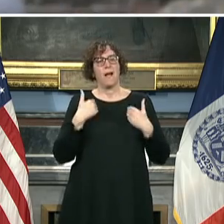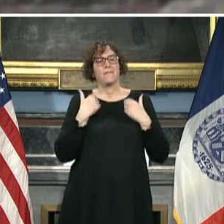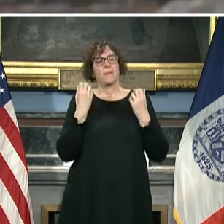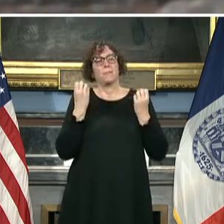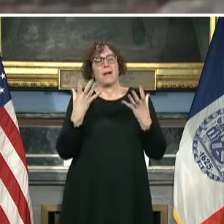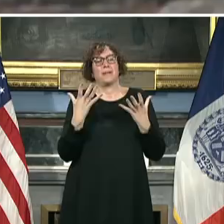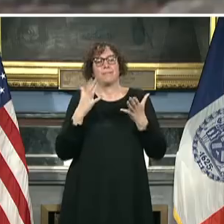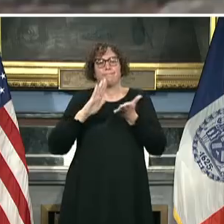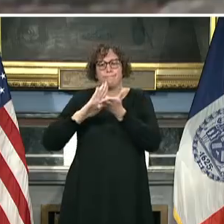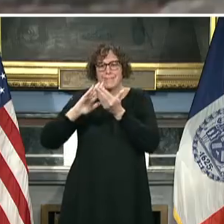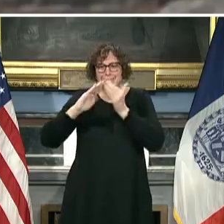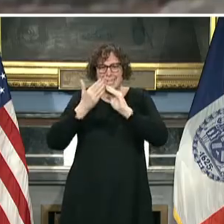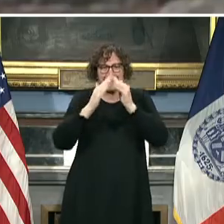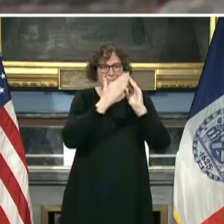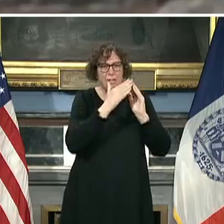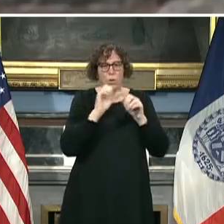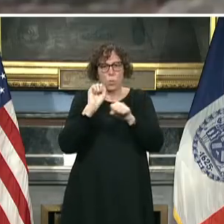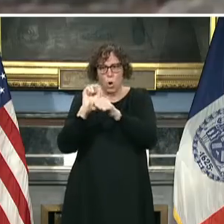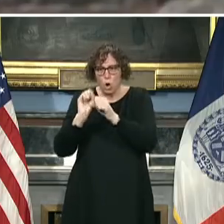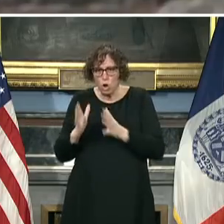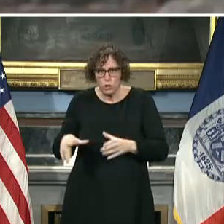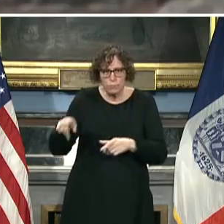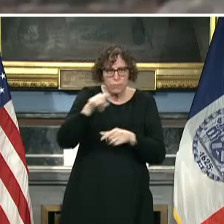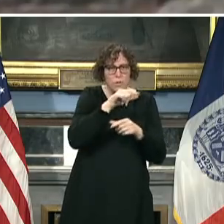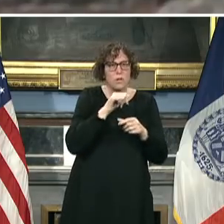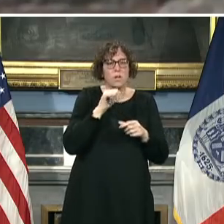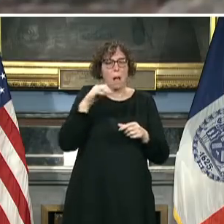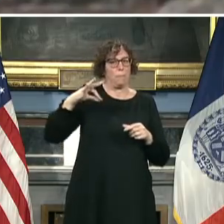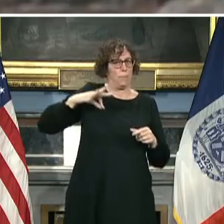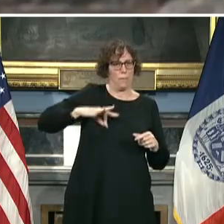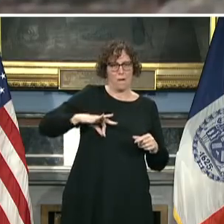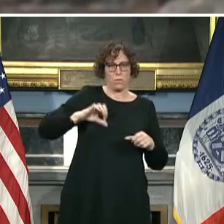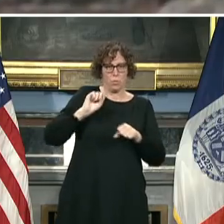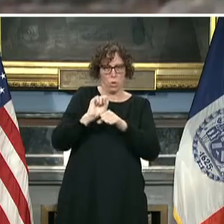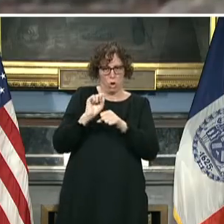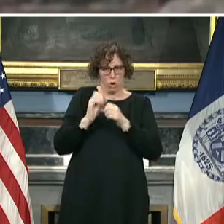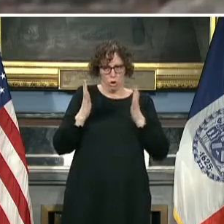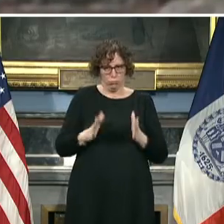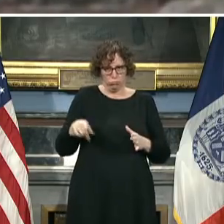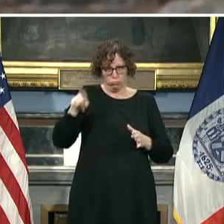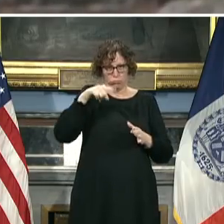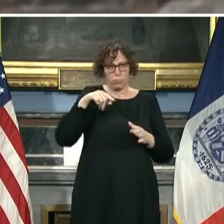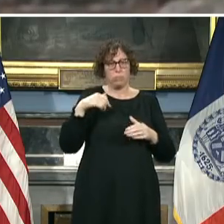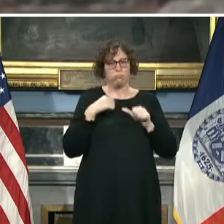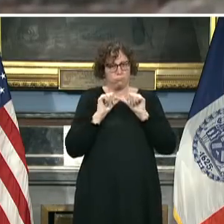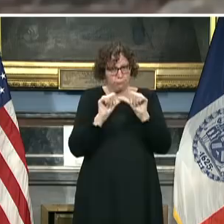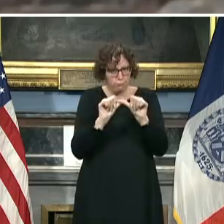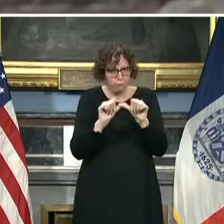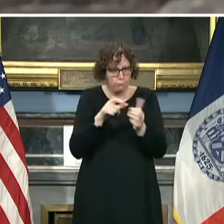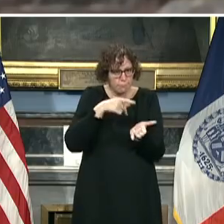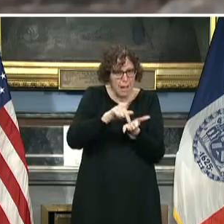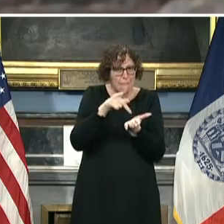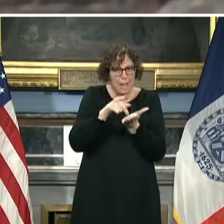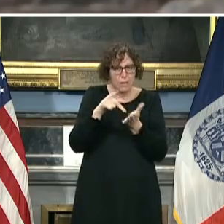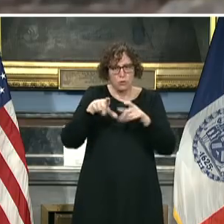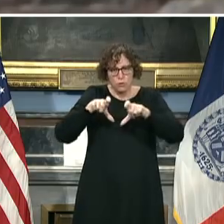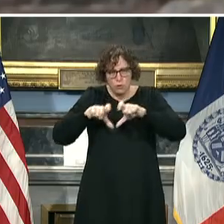AND WE ALSO HAVE A NUMBER OF CITY EMPLOYEES, NONPROF IT EMPLOYEES WHO WE'VE KEPT PAYING